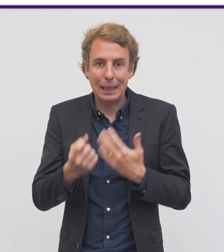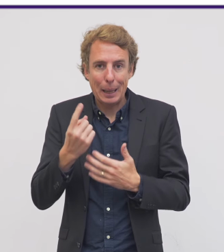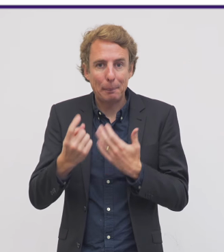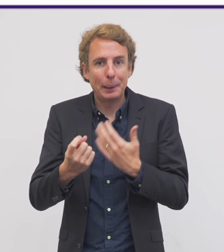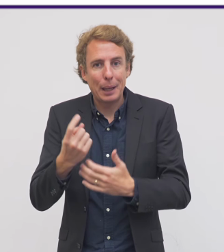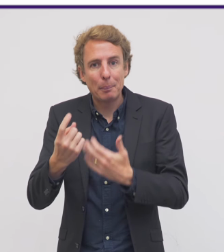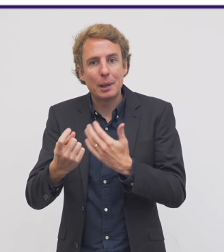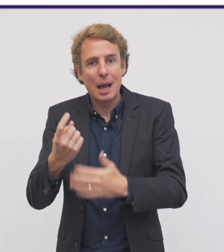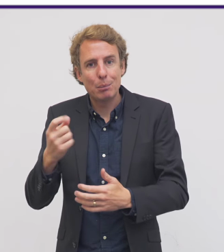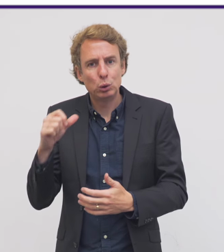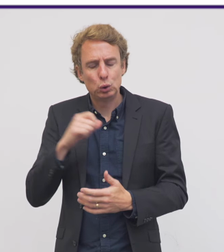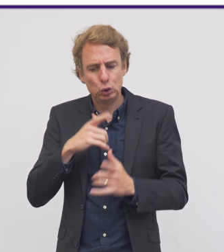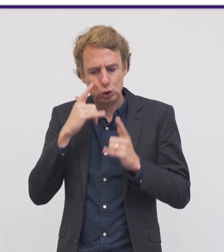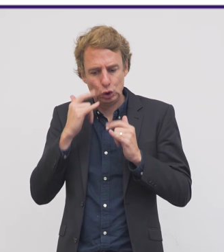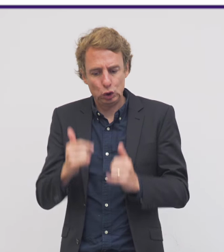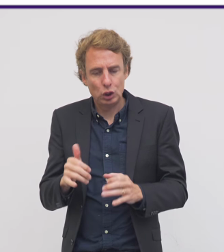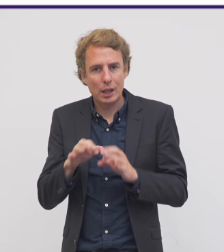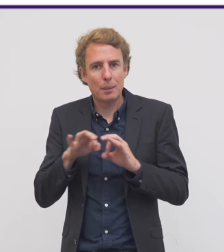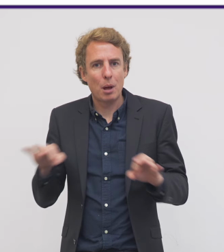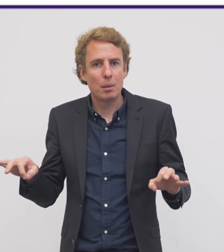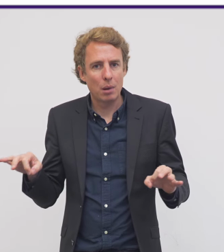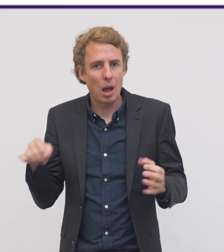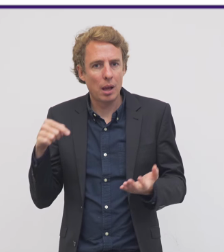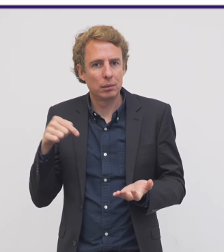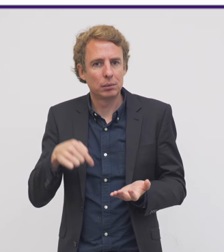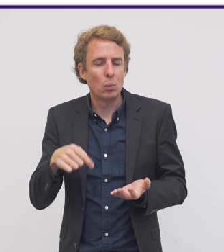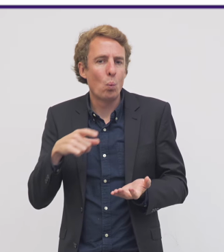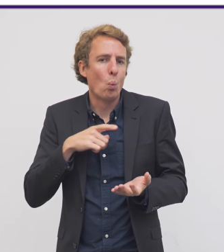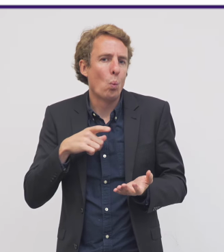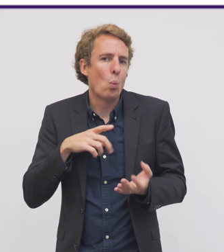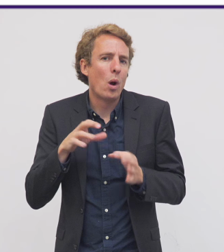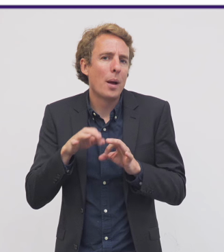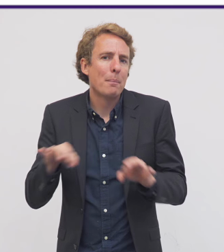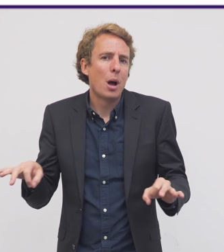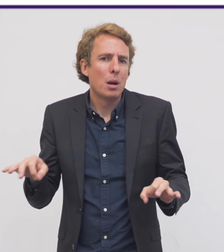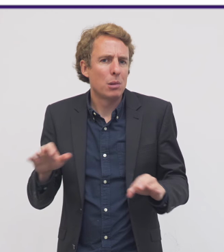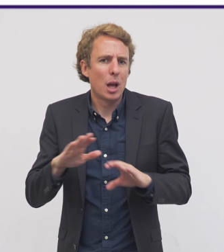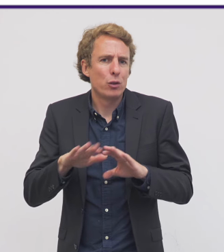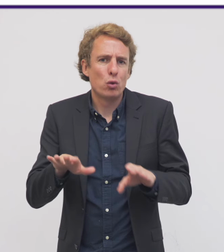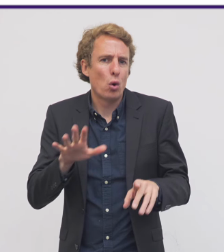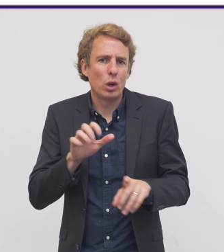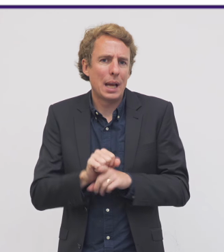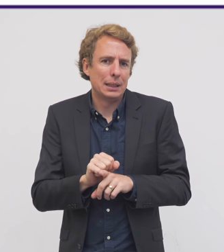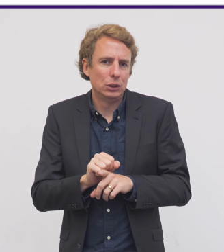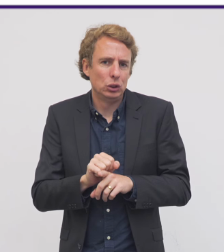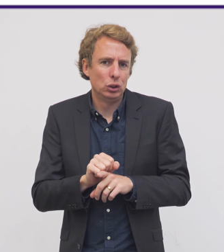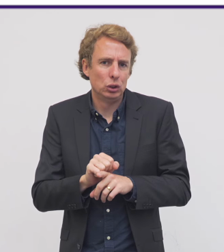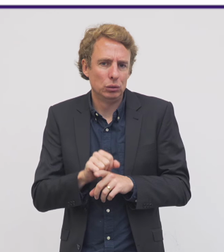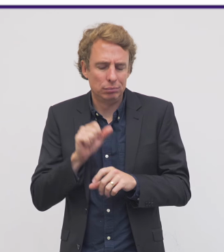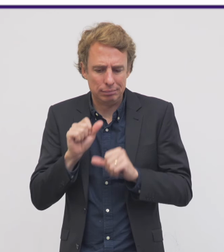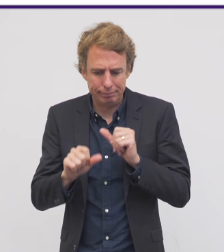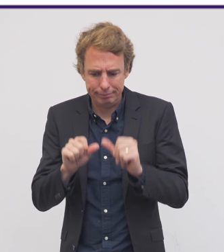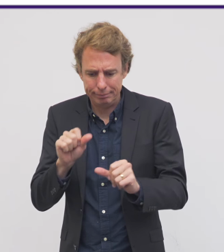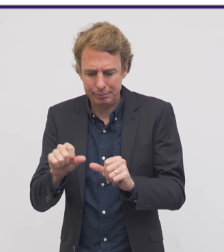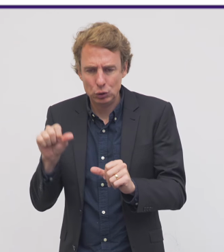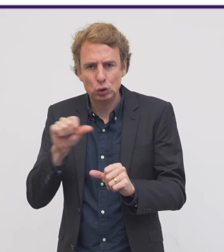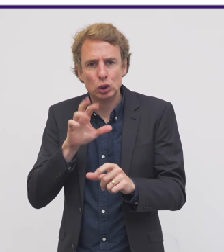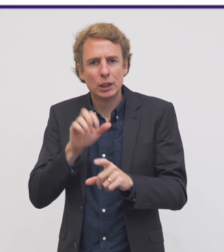You should ask the question, "Hey, why did the pipeline not catch this instead of saying it's bad code?"